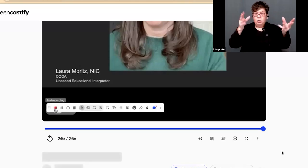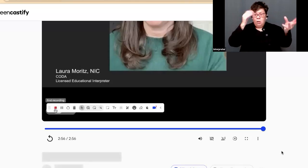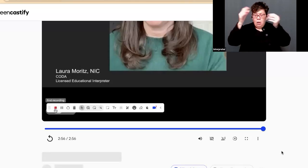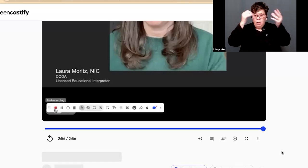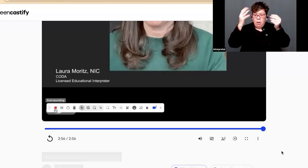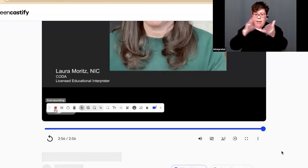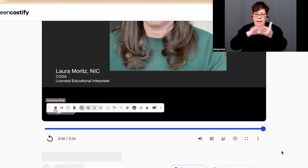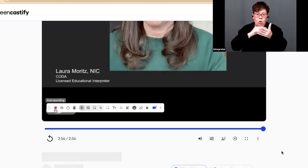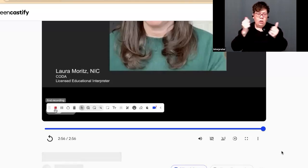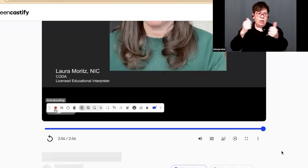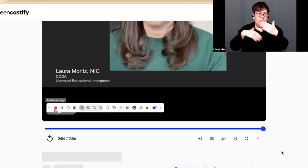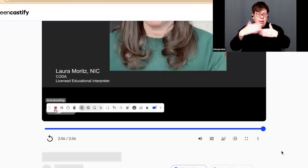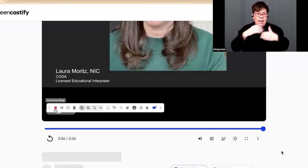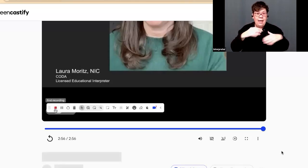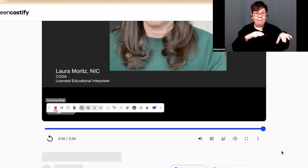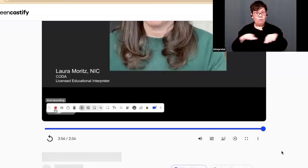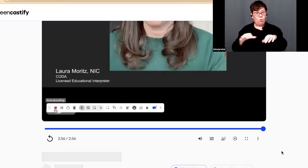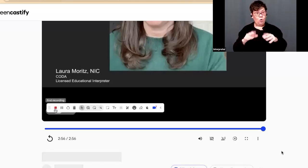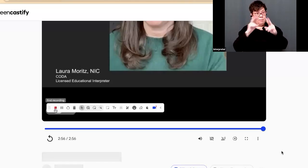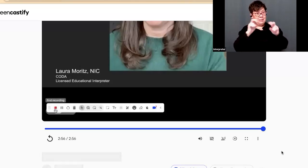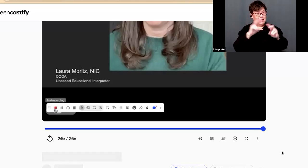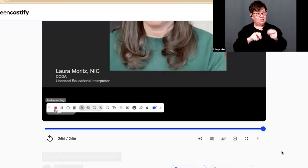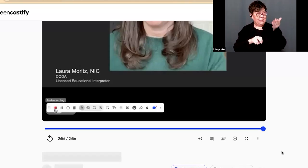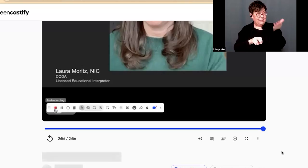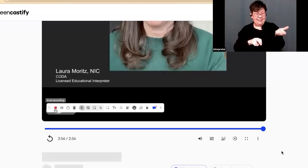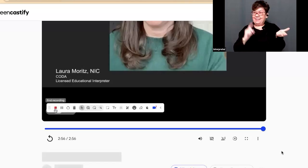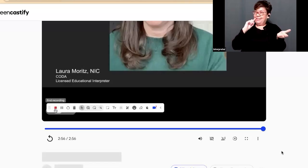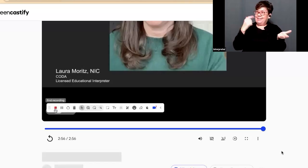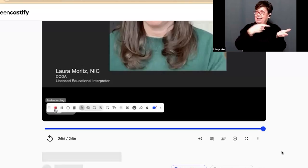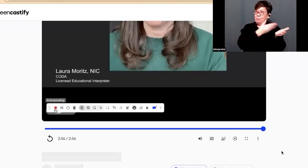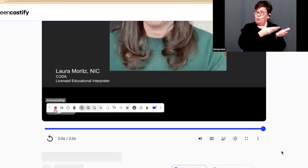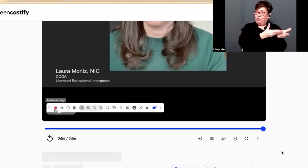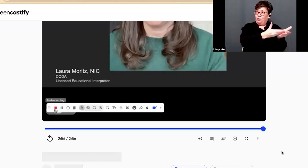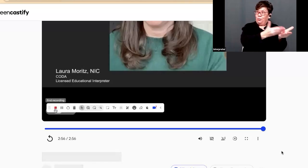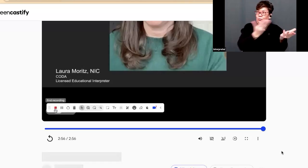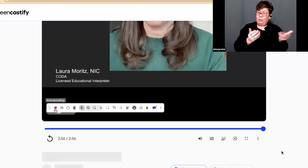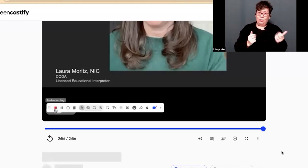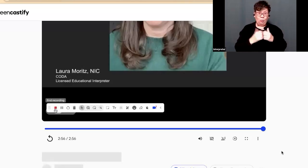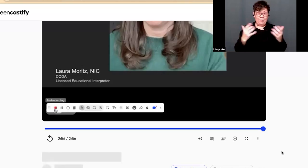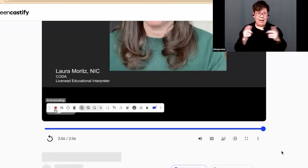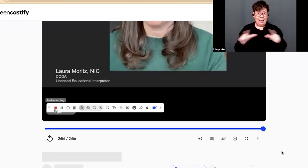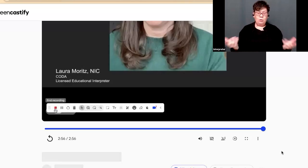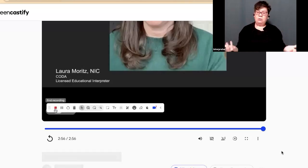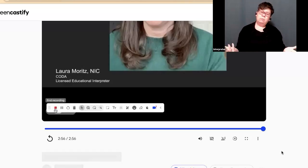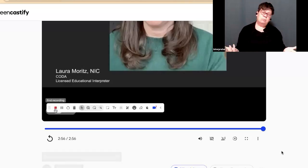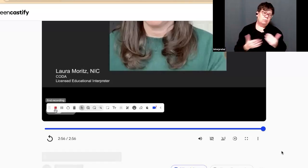and to perform on assessments to show what you're learning, if you do not have that complete language foundation.